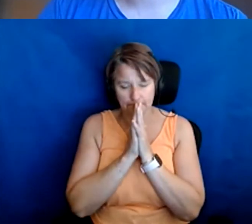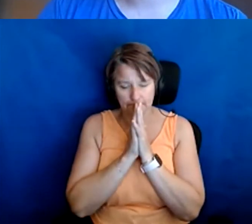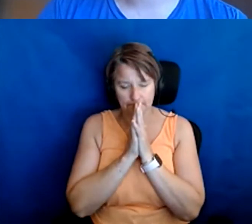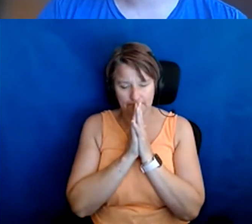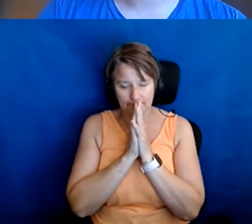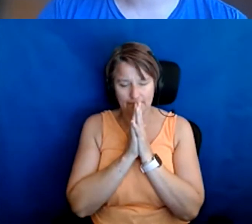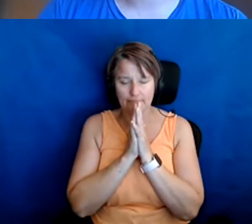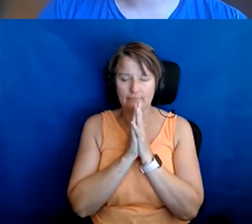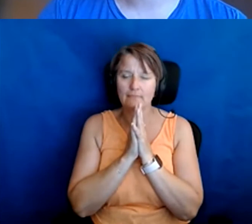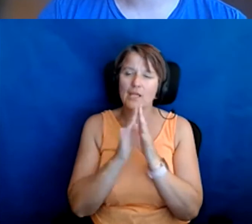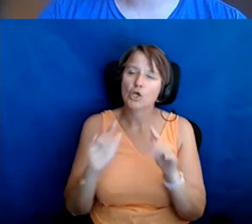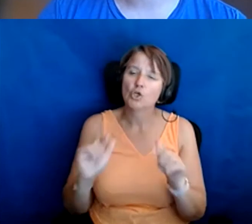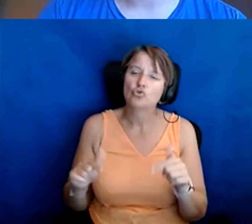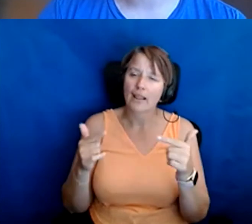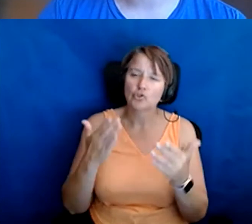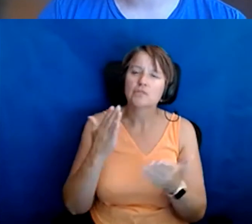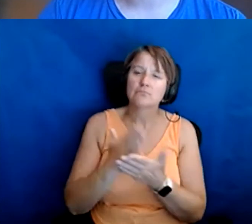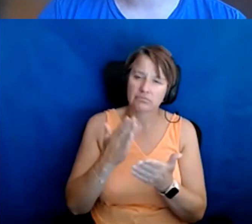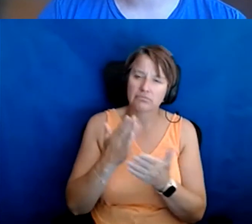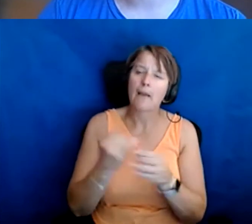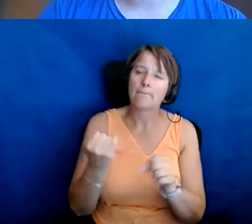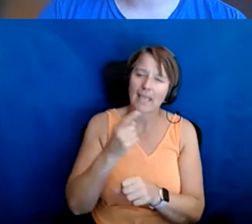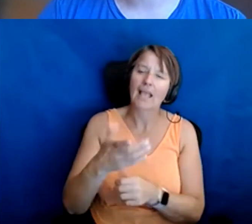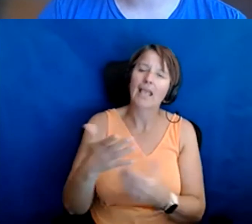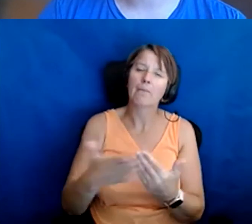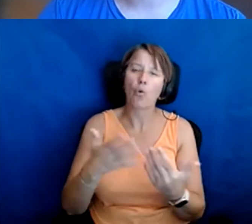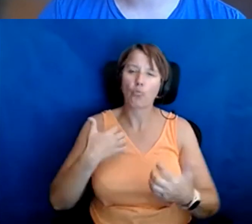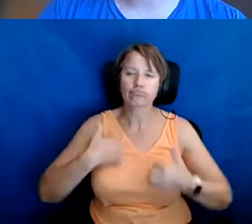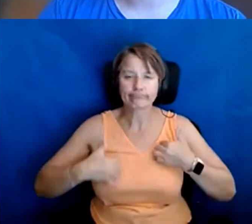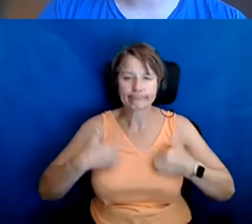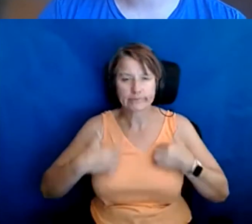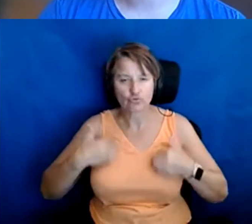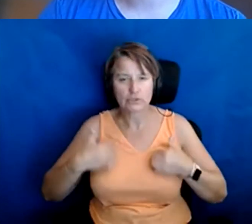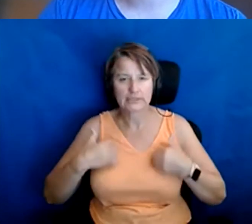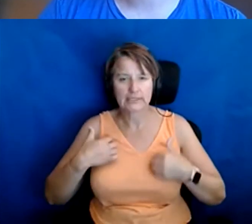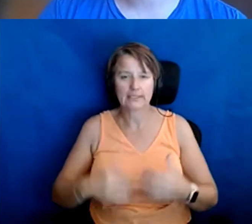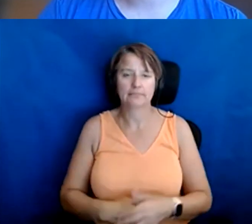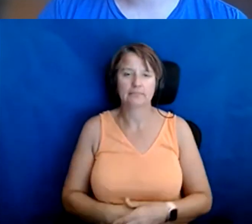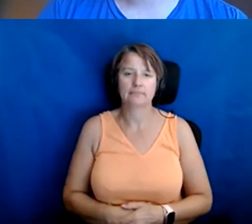yeah, definitely make it more interesting. Like it's kind of, I mean, it was impossible